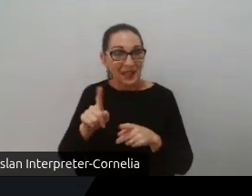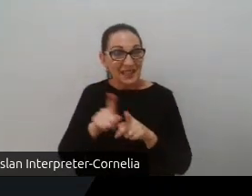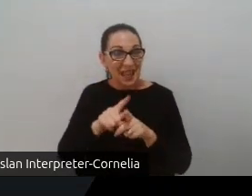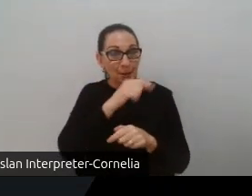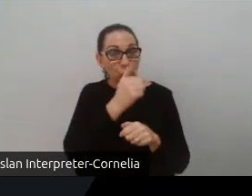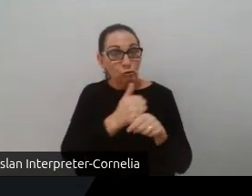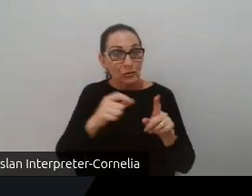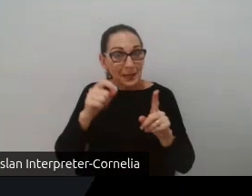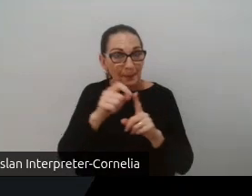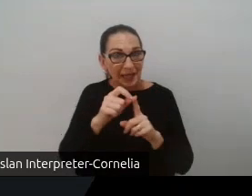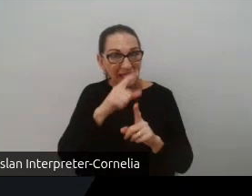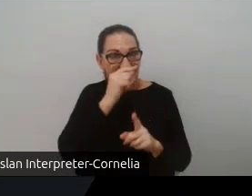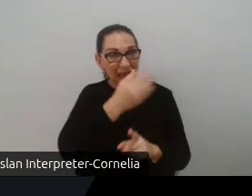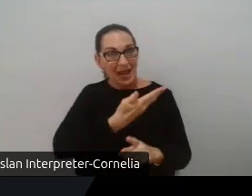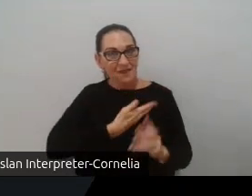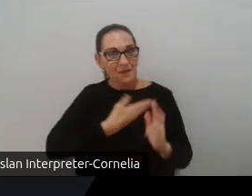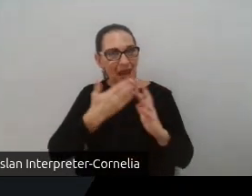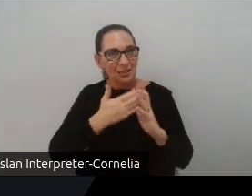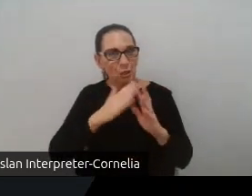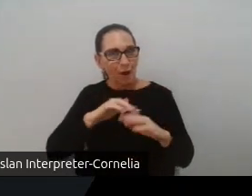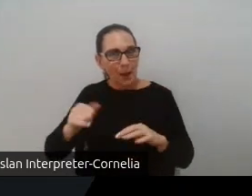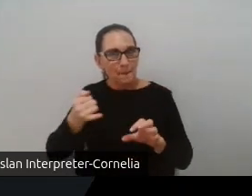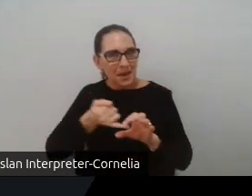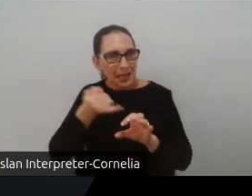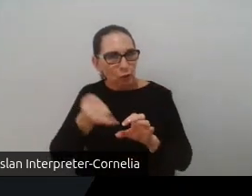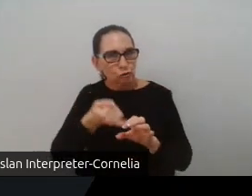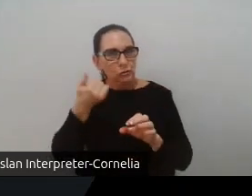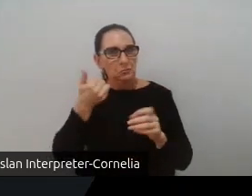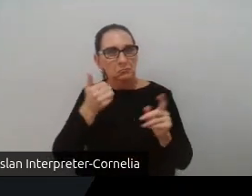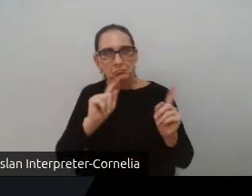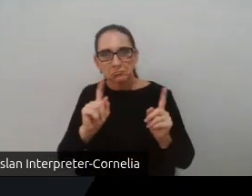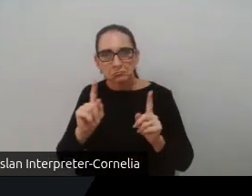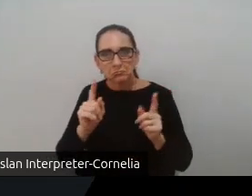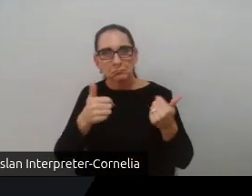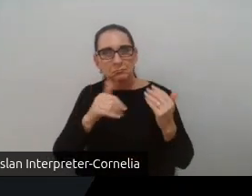any medications that they're now and that they've been stabilized very much appreciated by the court